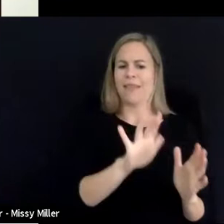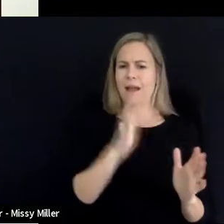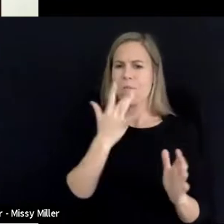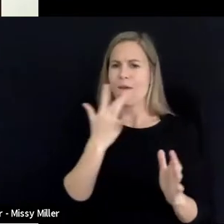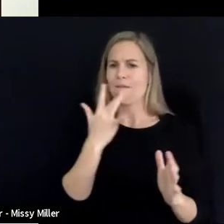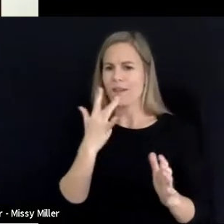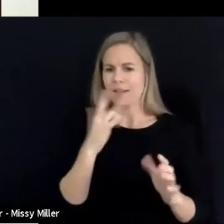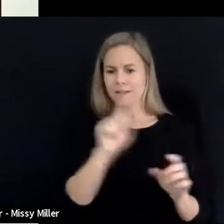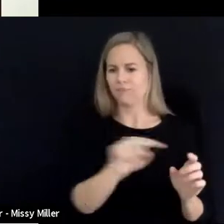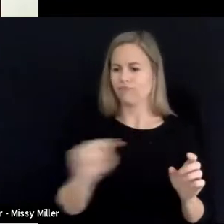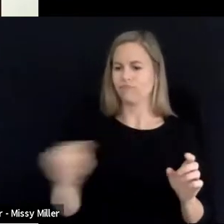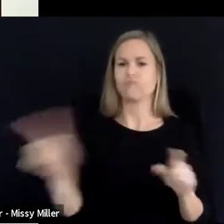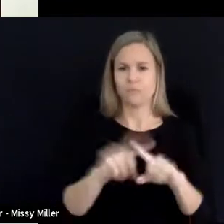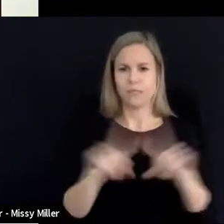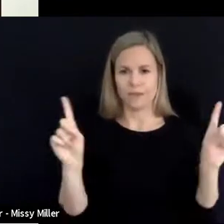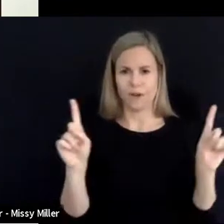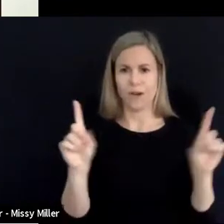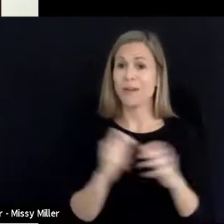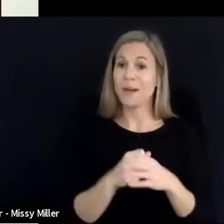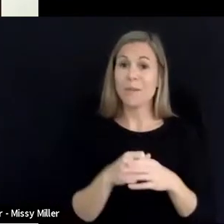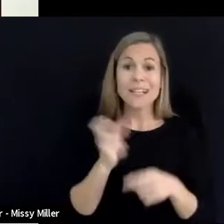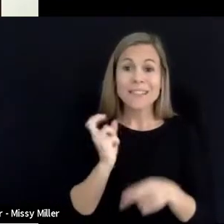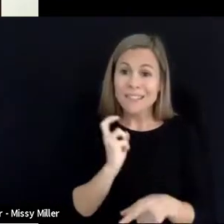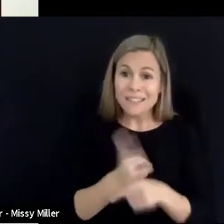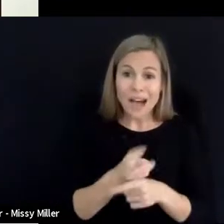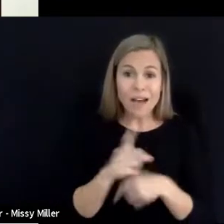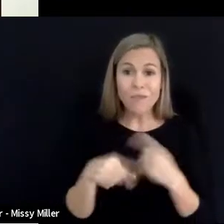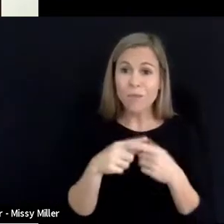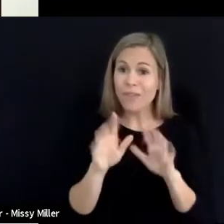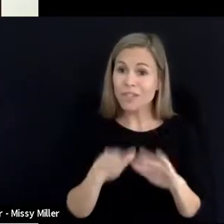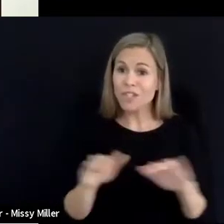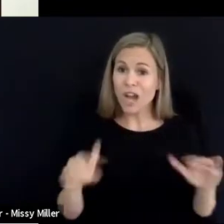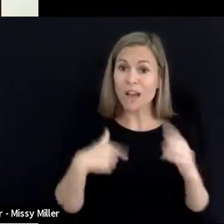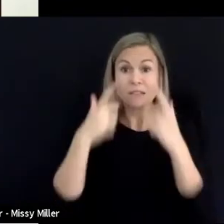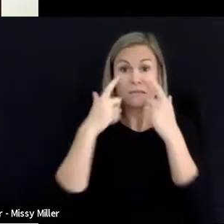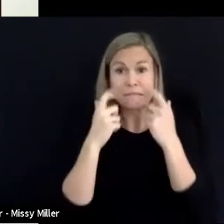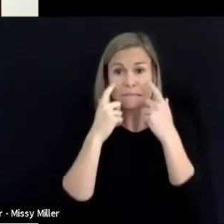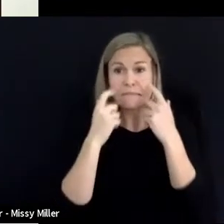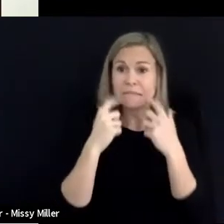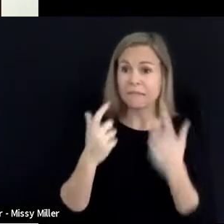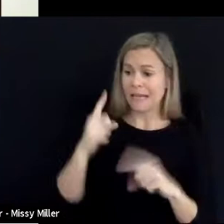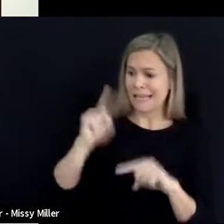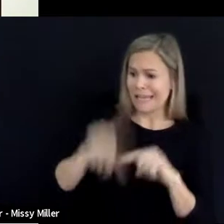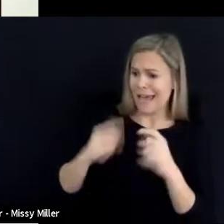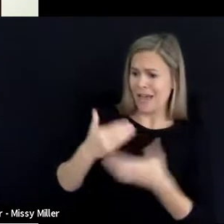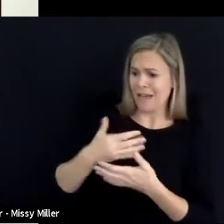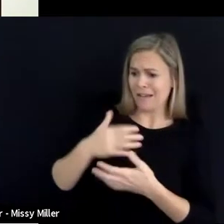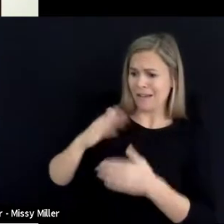But it's really hard to not know how to comfort your child, and that makes us anxious, right? And that anxiety, of course,